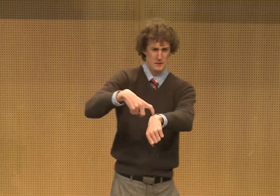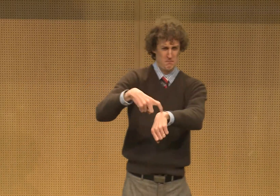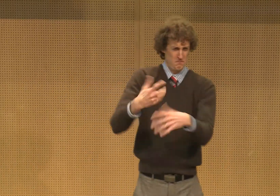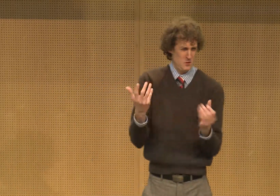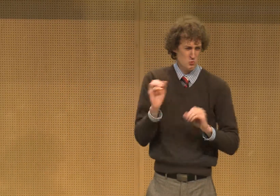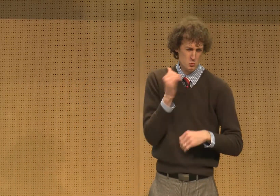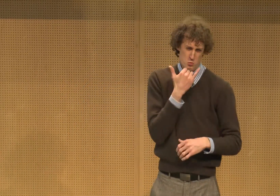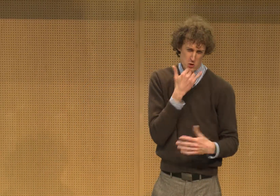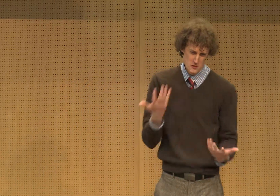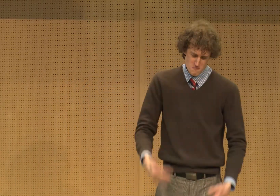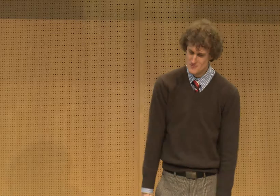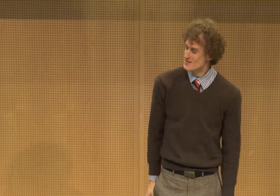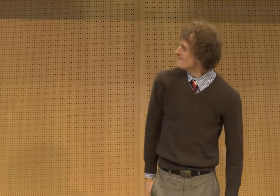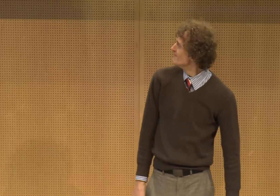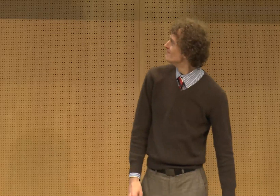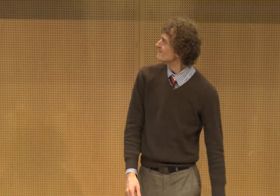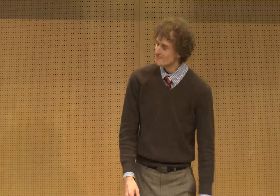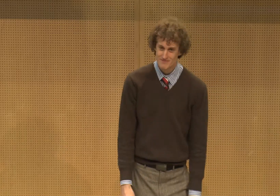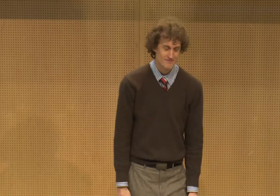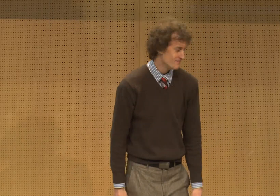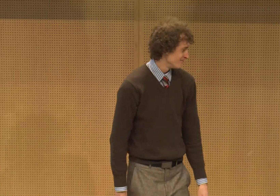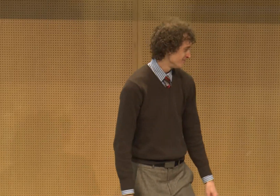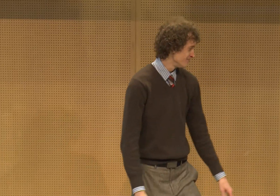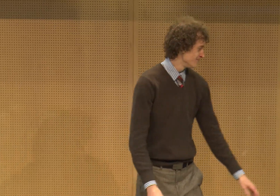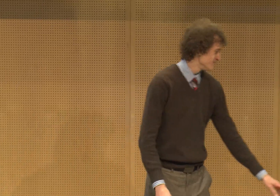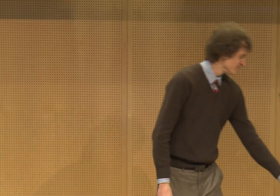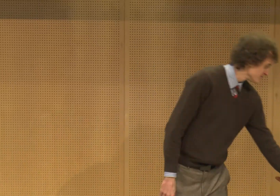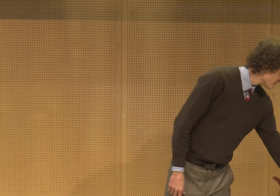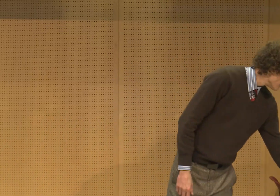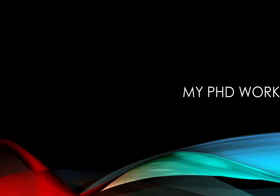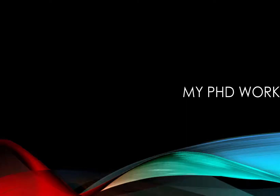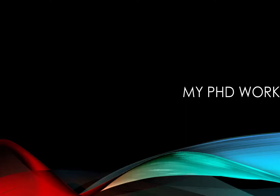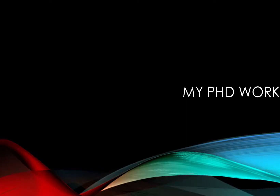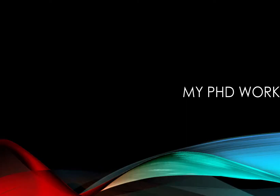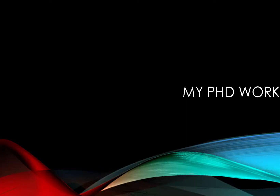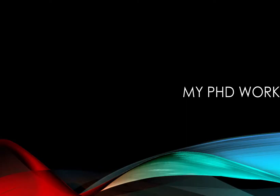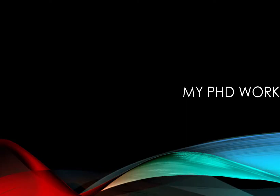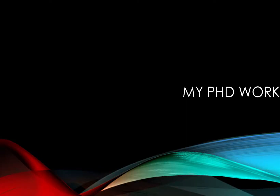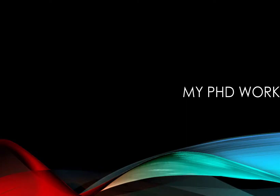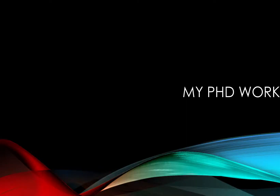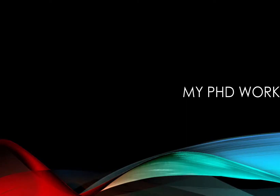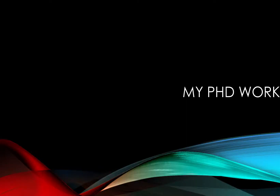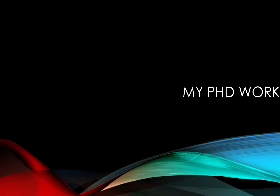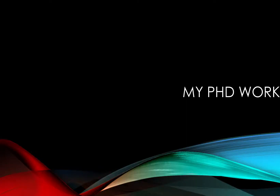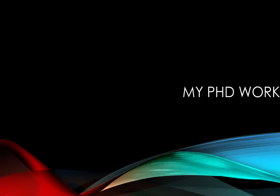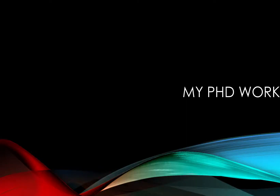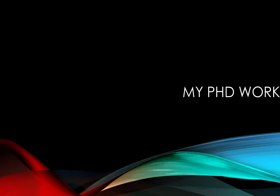I am going to get there, but it takes time. It's not overnight, and that's fine.